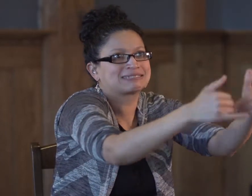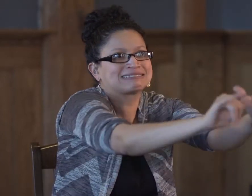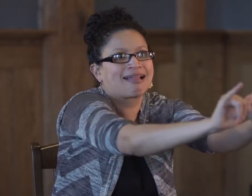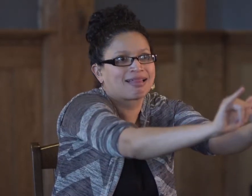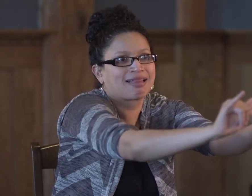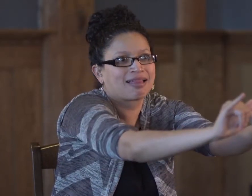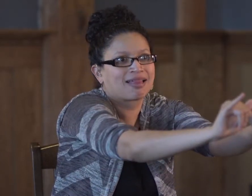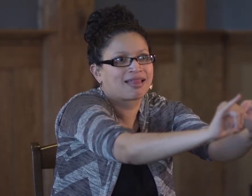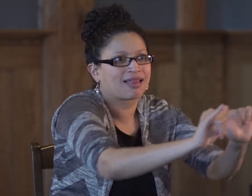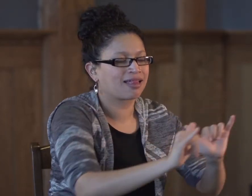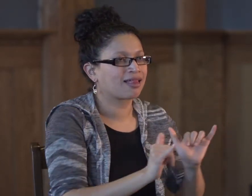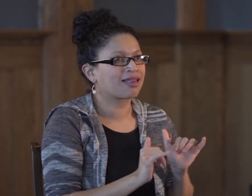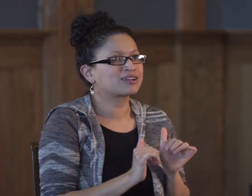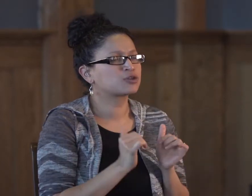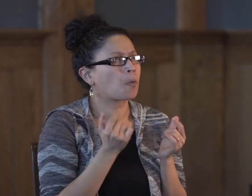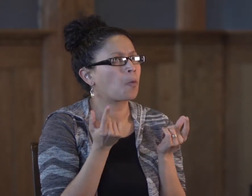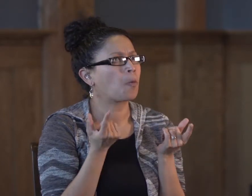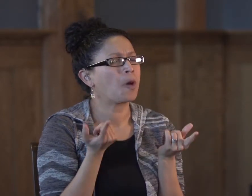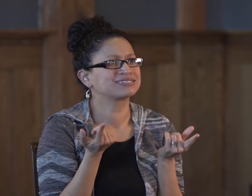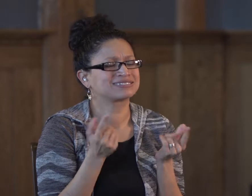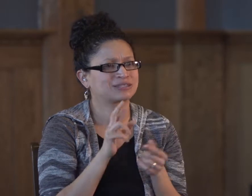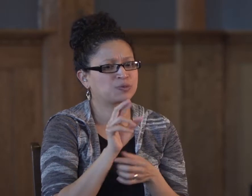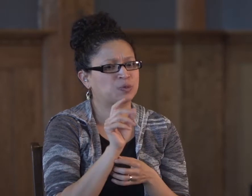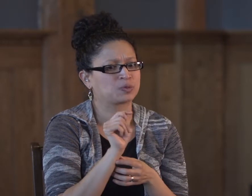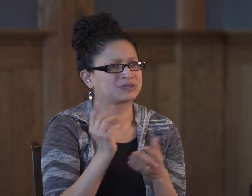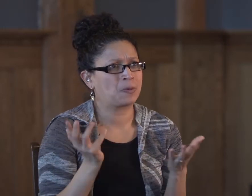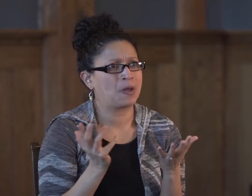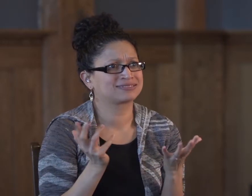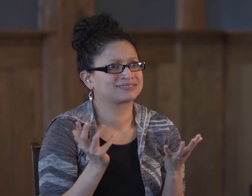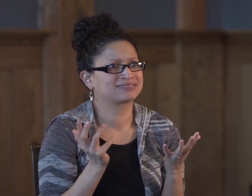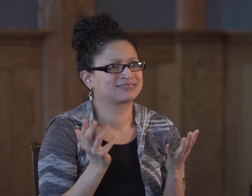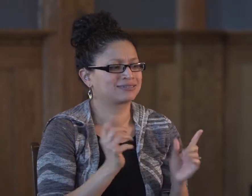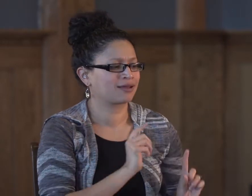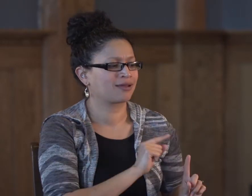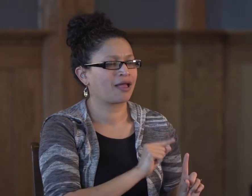certainly do exist and will continue to exist further down the line, but I believe that